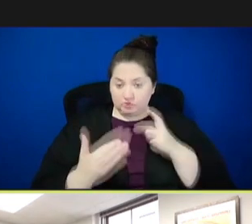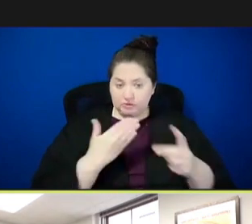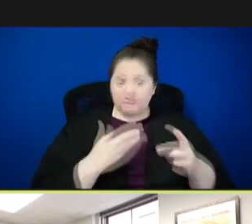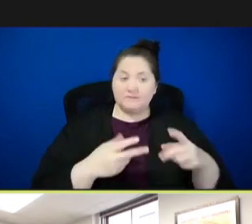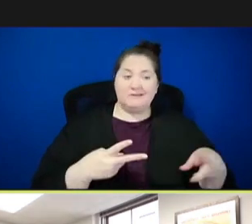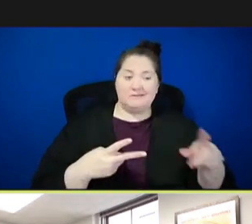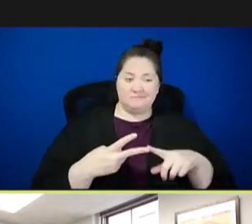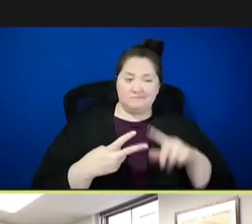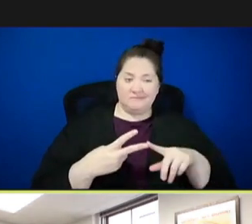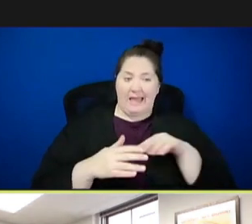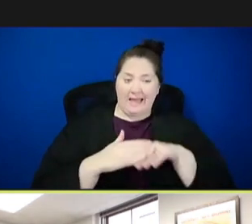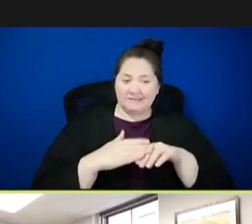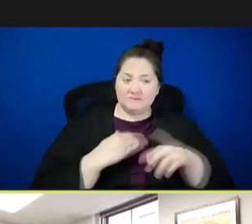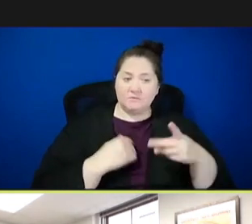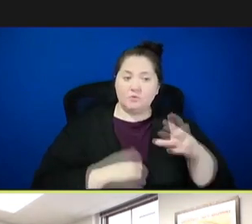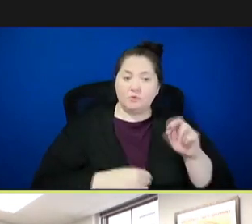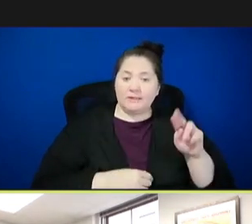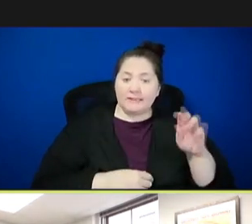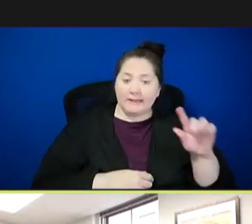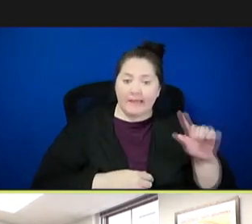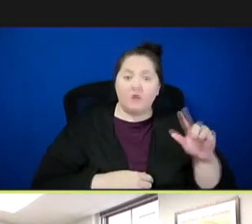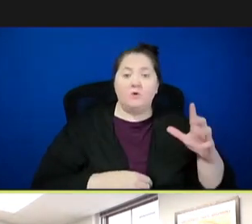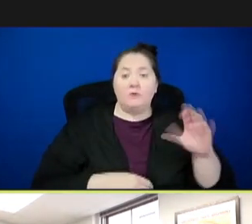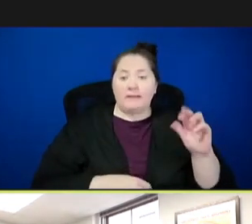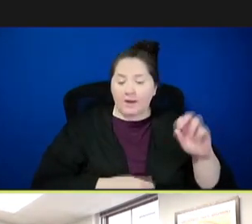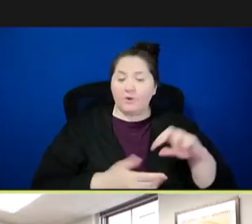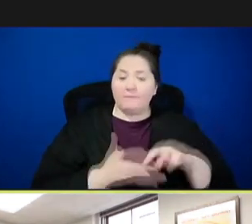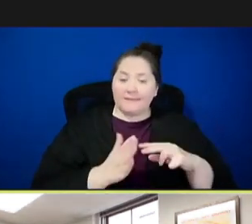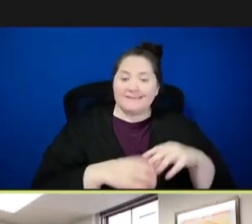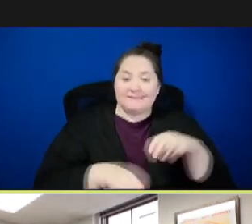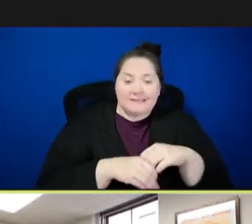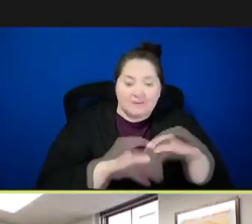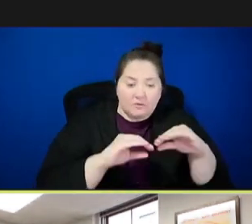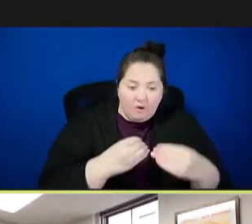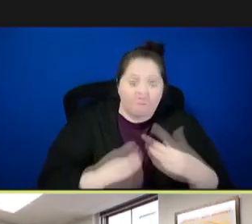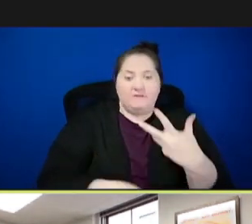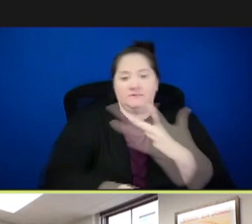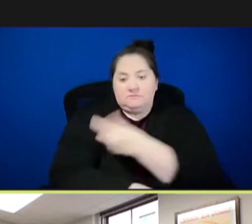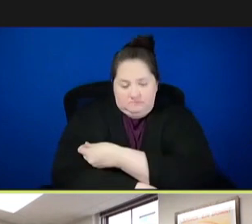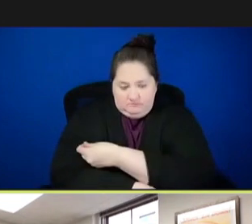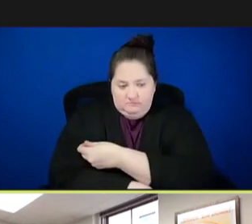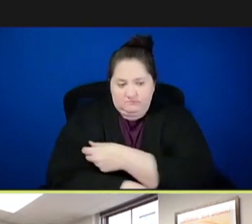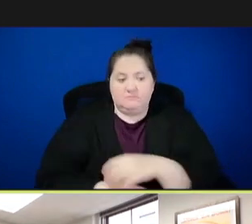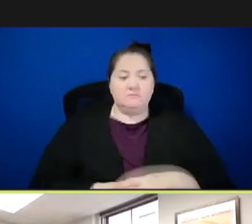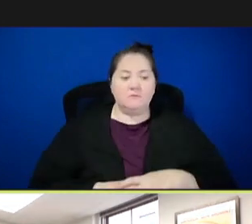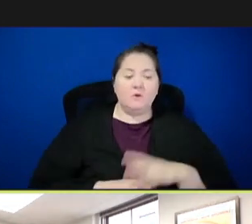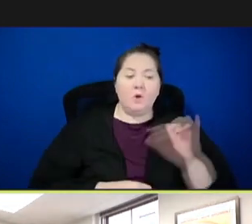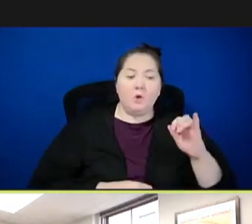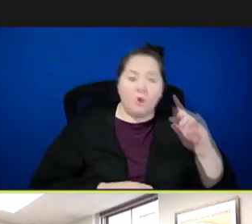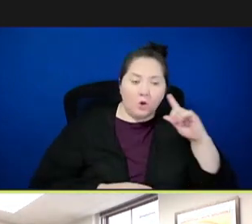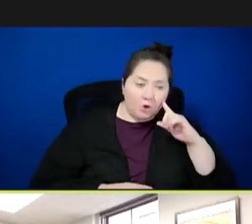that also means in-office vaccinations. So, you also hear other speakers talk about focus on